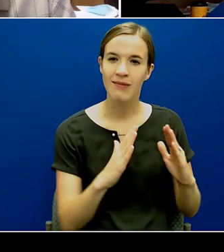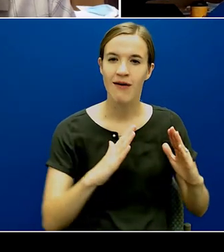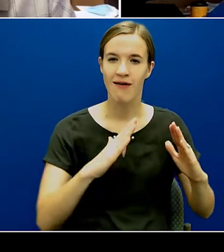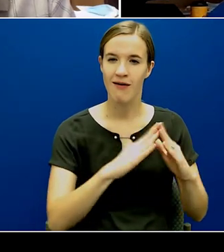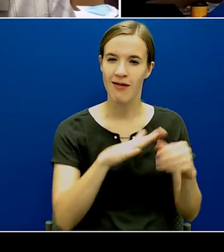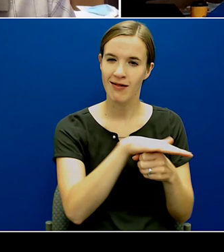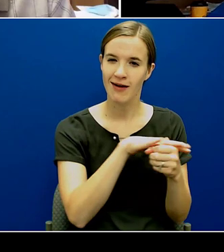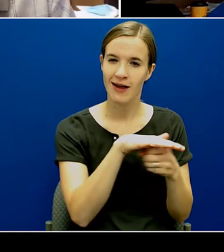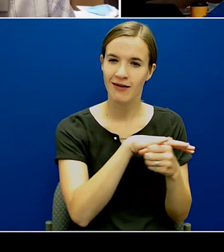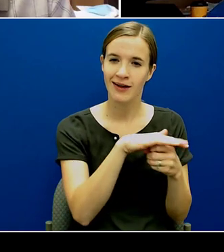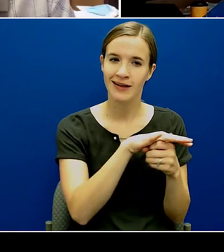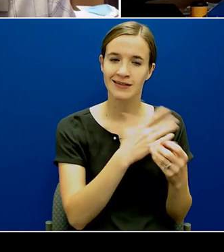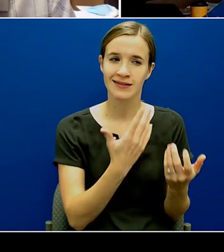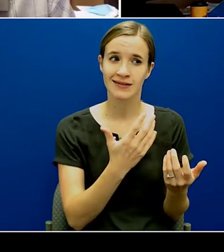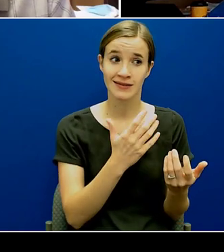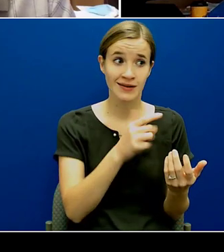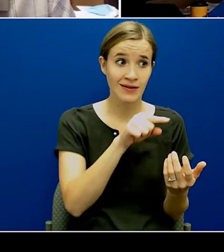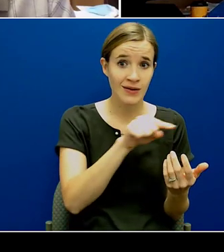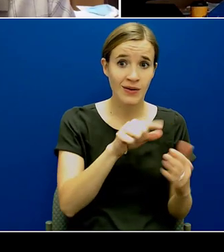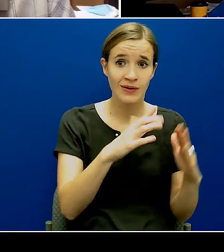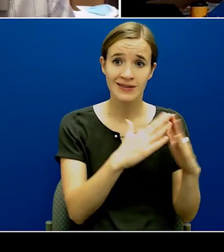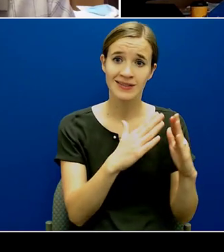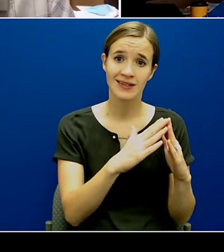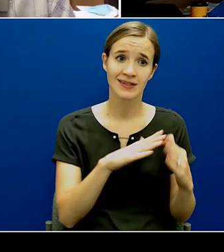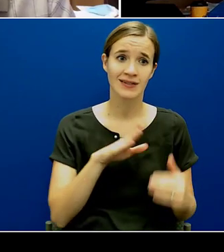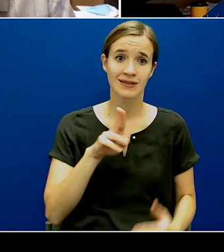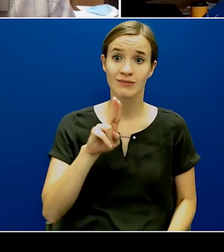in that area that we could contract with. So